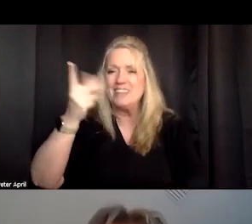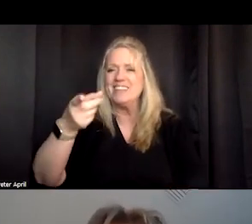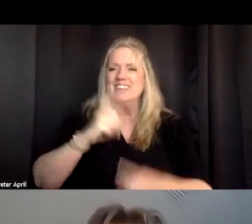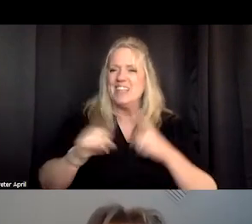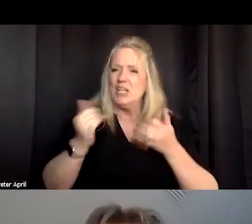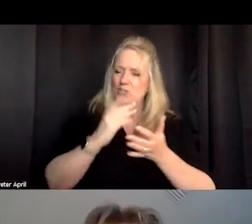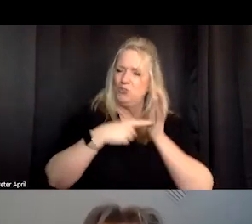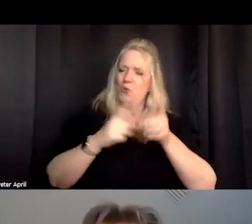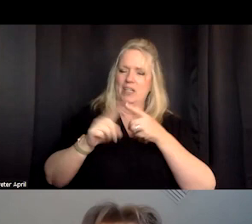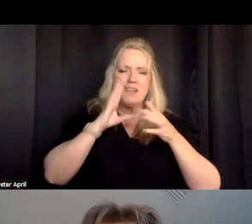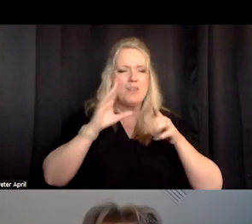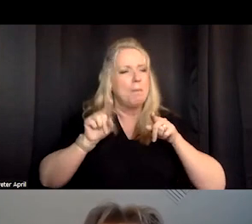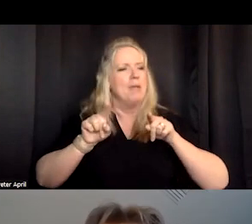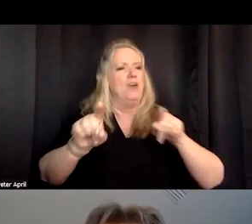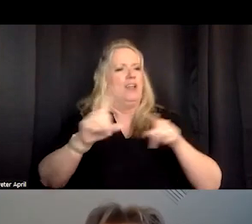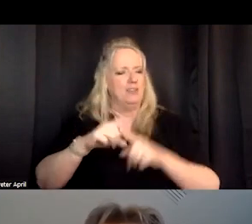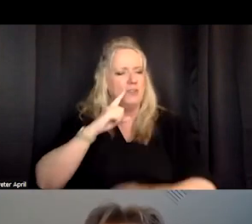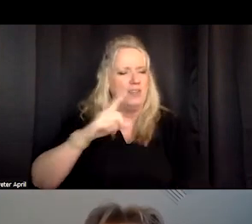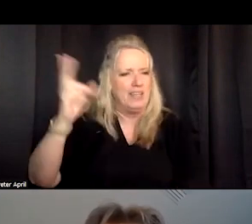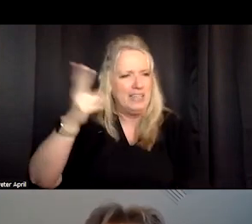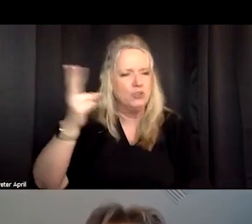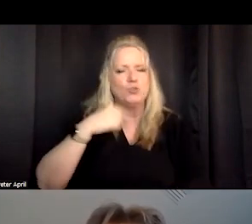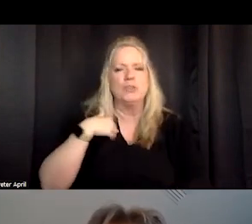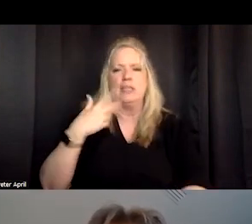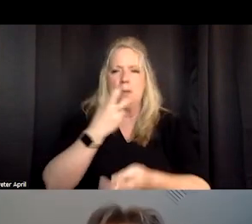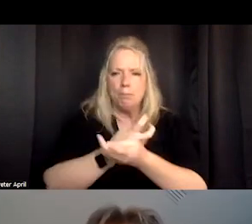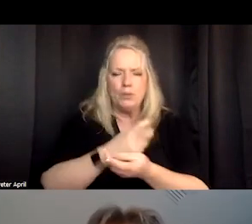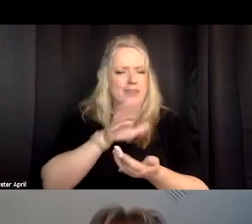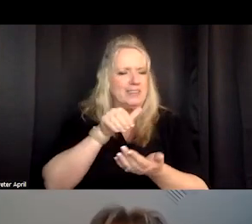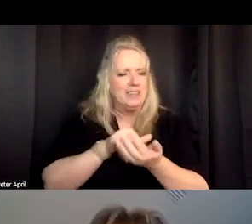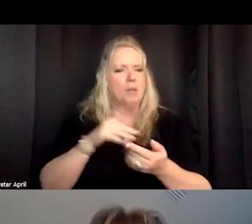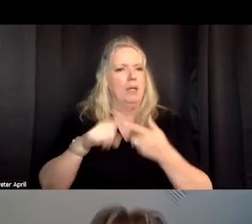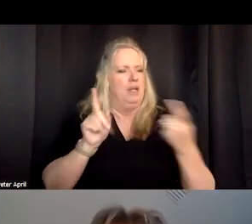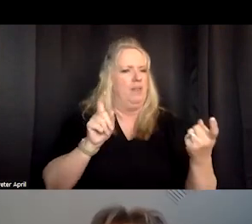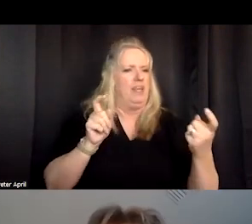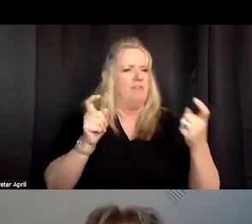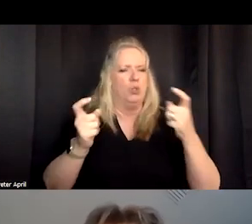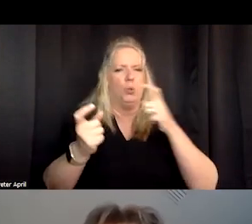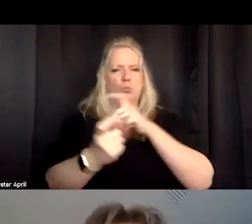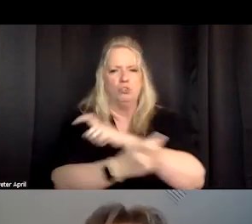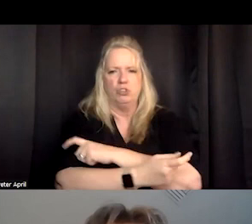AND GIVING US HISTORY OF POISON CENTERS AND JUST, THE EVOLUTION, JUST TREMENDOUS WORK DONE IN TERMS